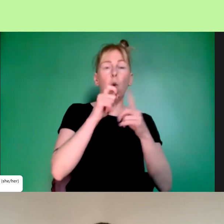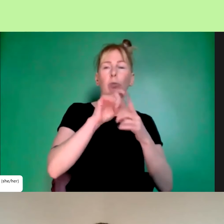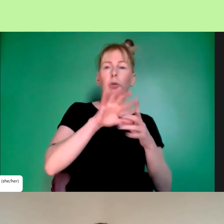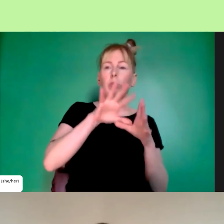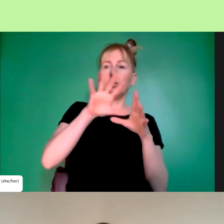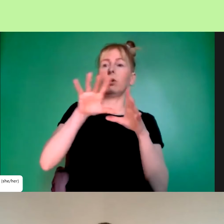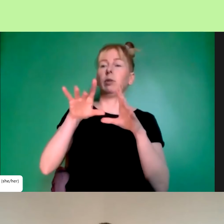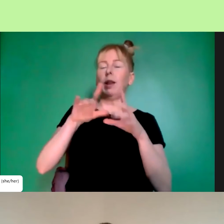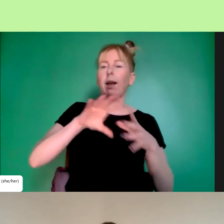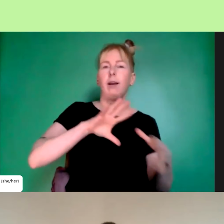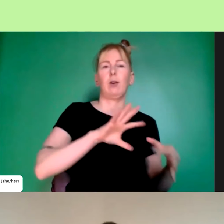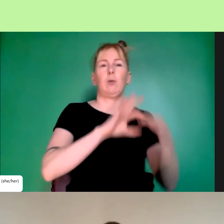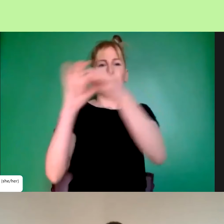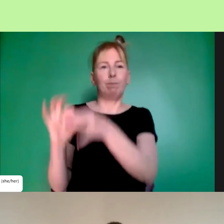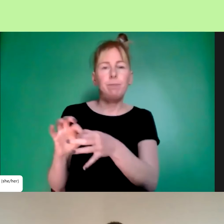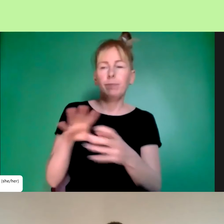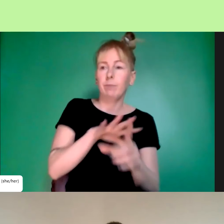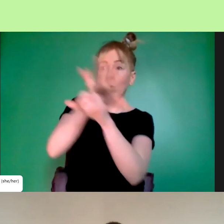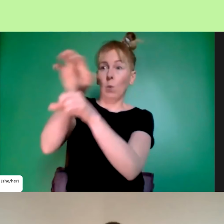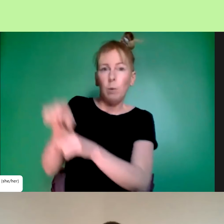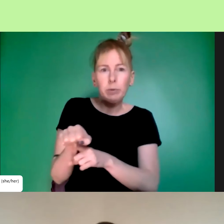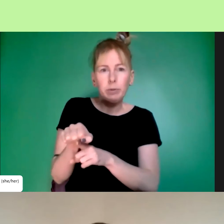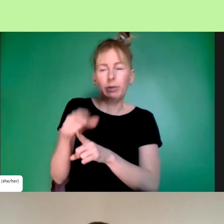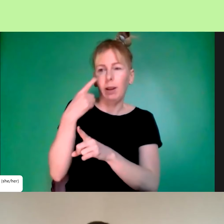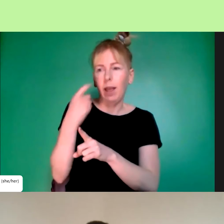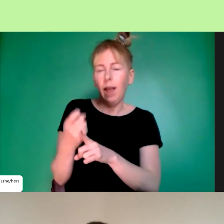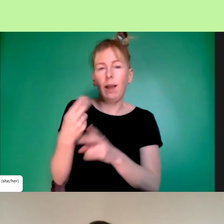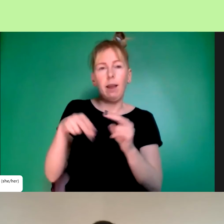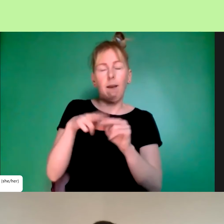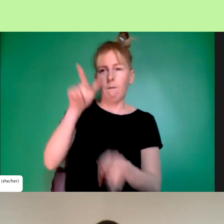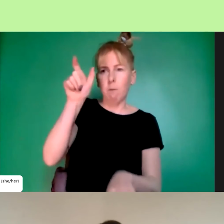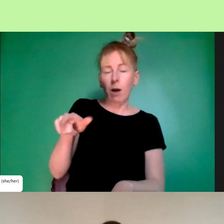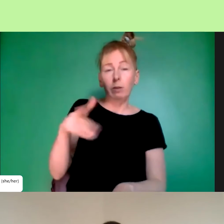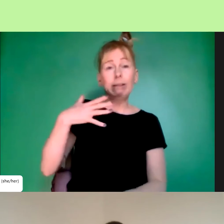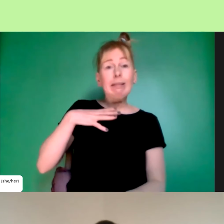who is in need of care, but needs to both also educate the system and how